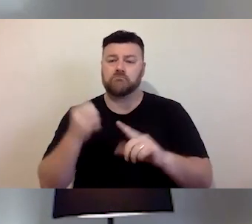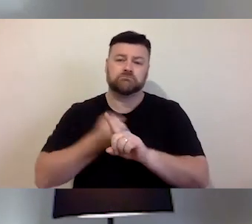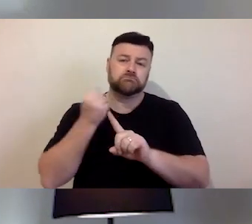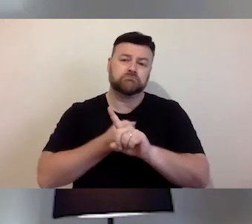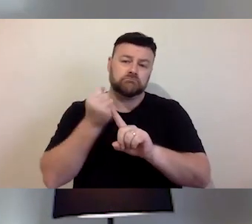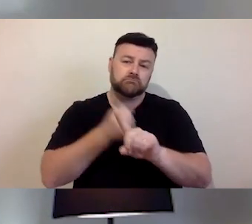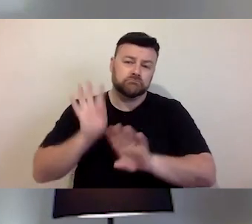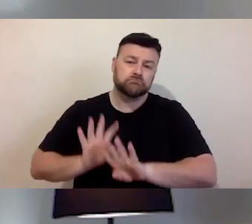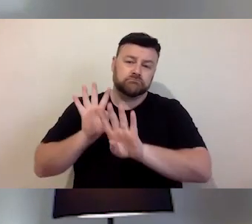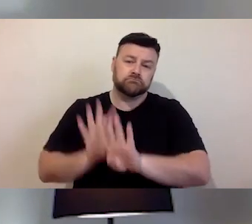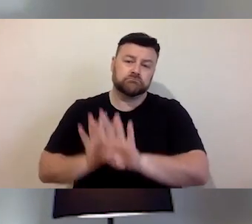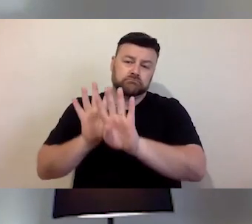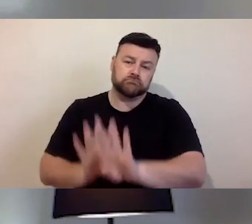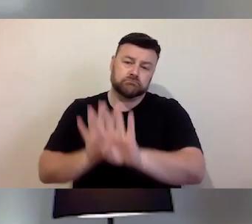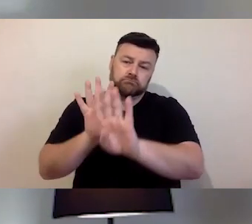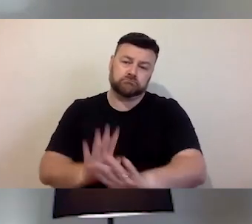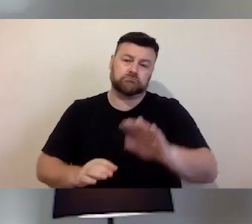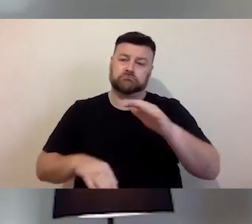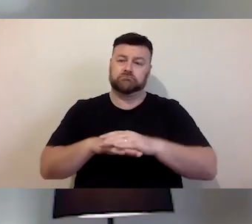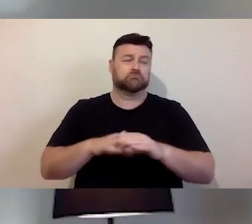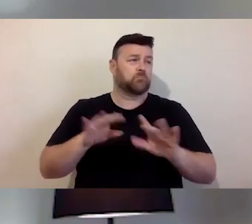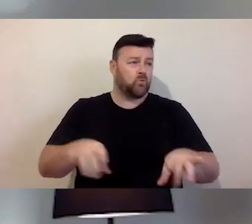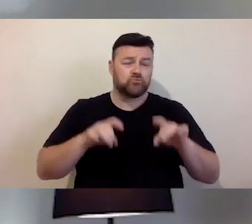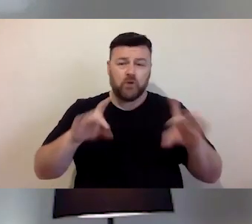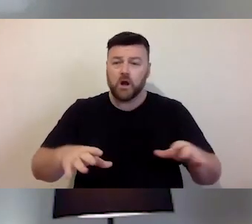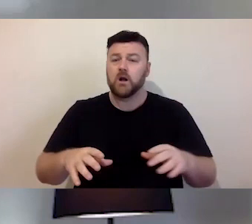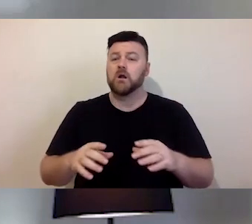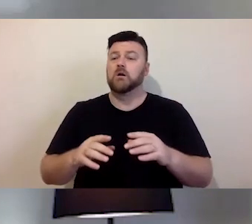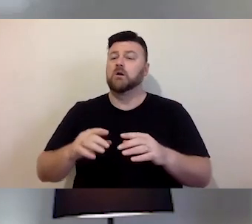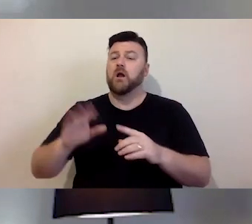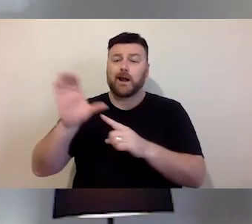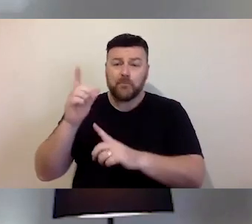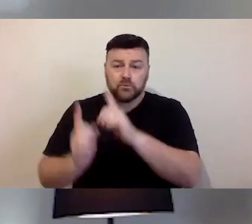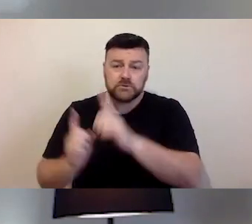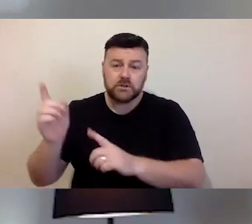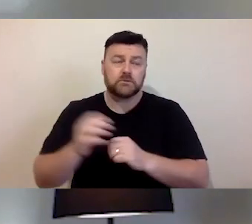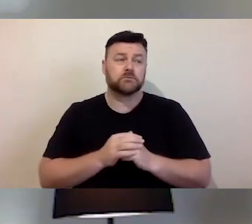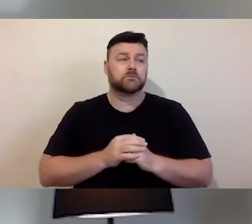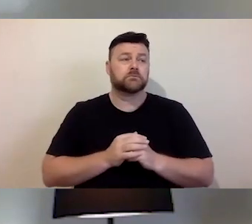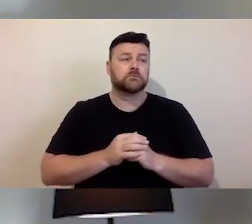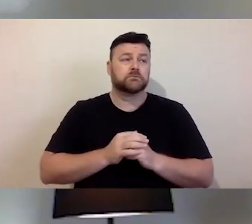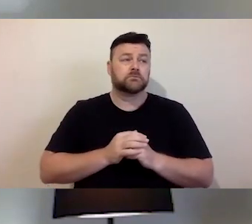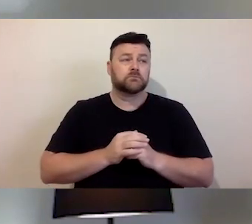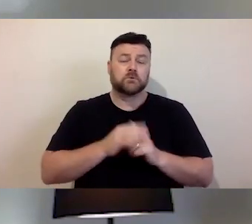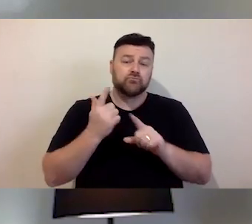capital cities, regional centres, all of which were largely peaceful.